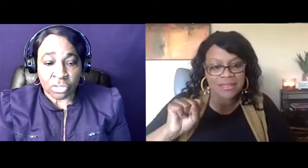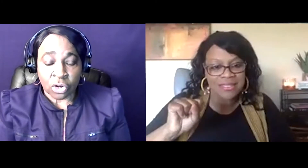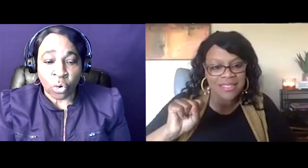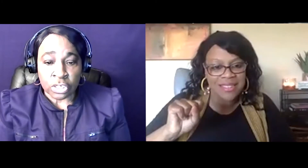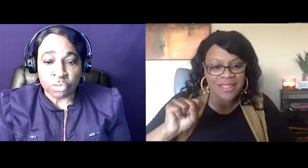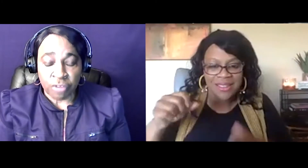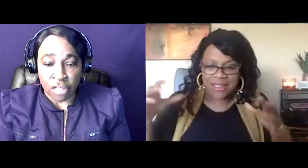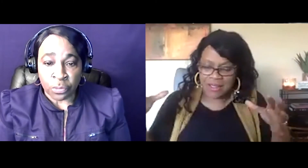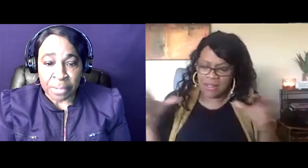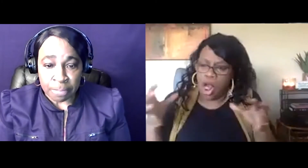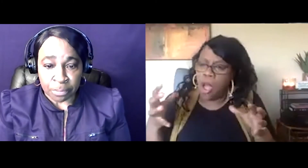the chorus for other people.